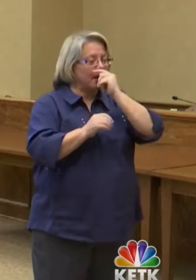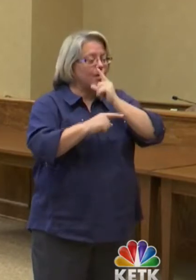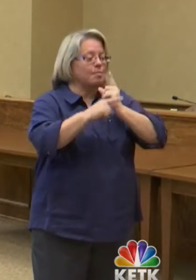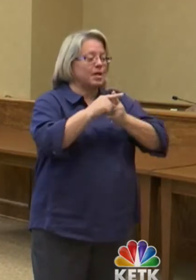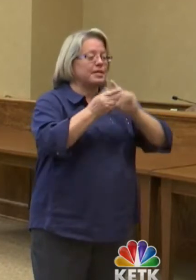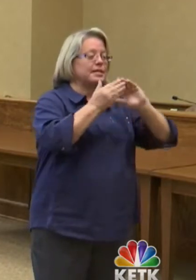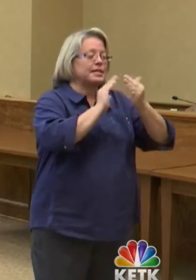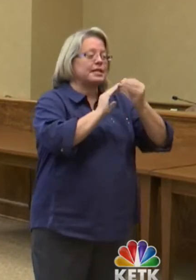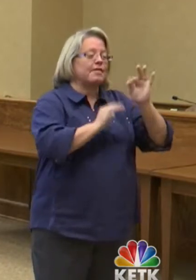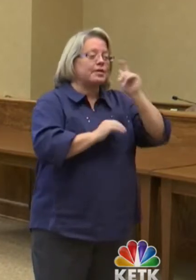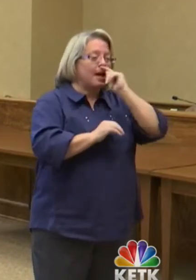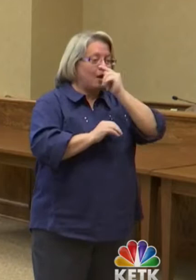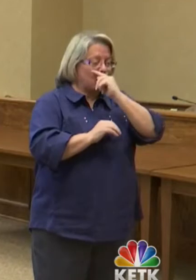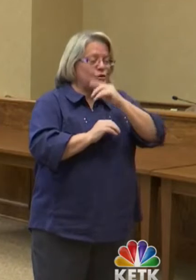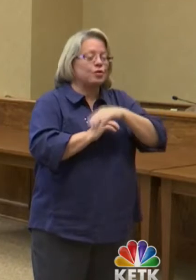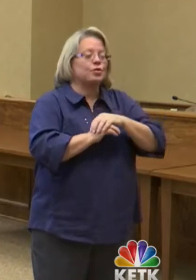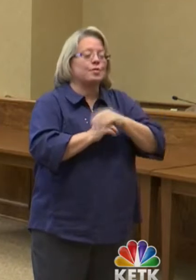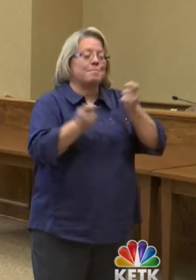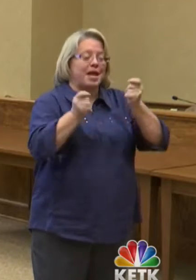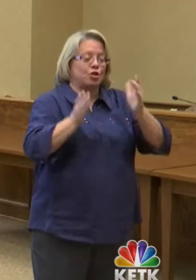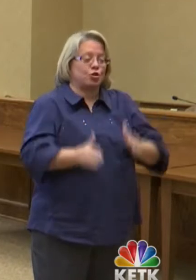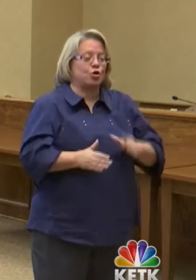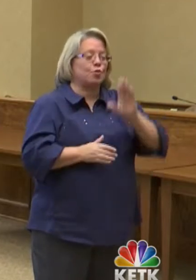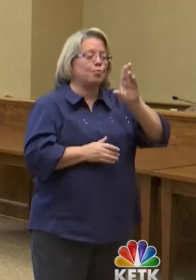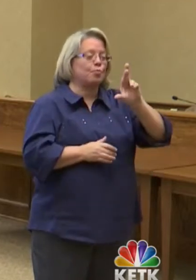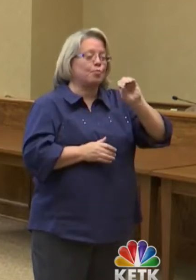FIRST YOU KNOW MAYOR MARK BEEN WITH US EACH WEEK.